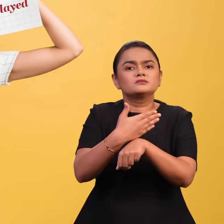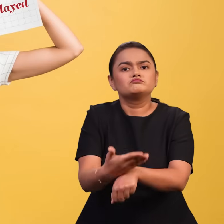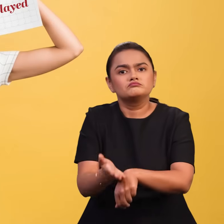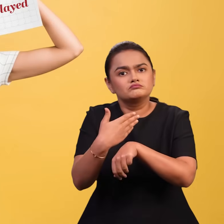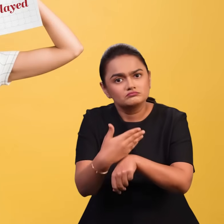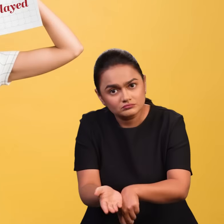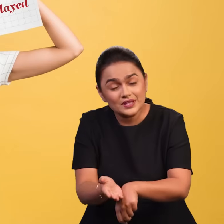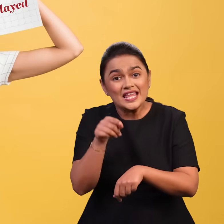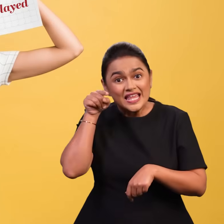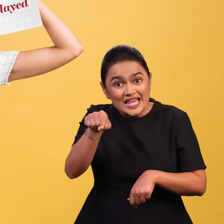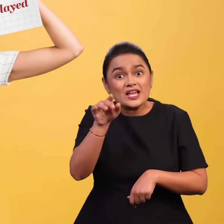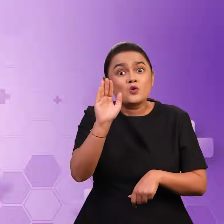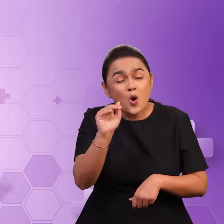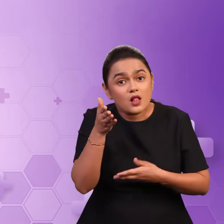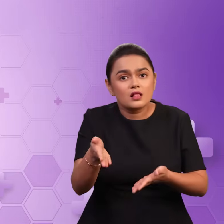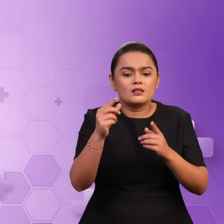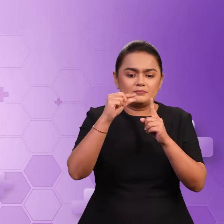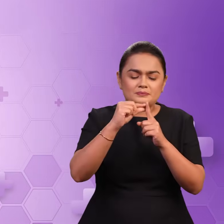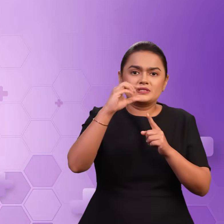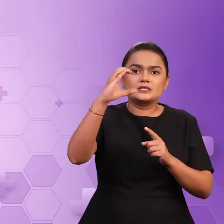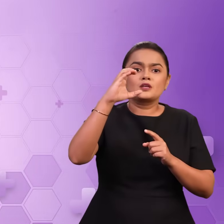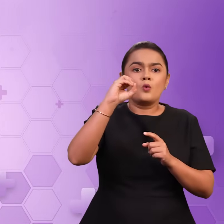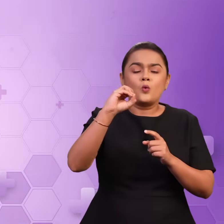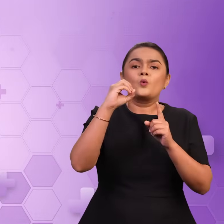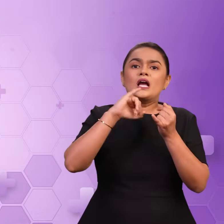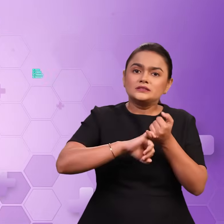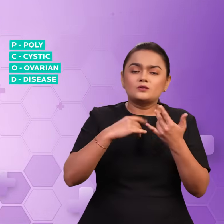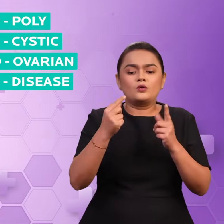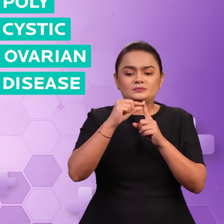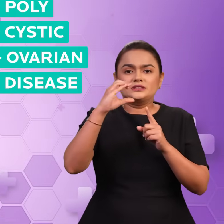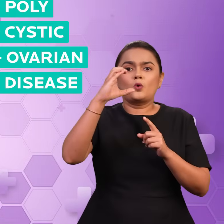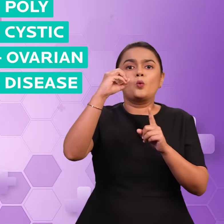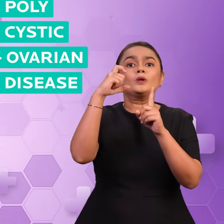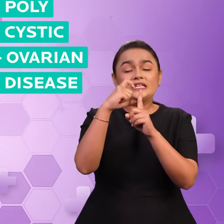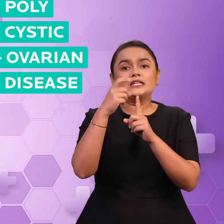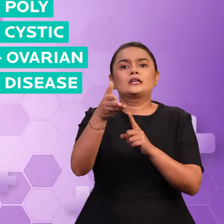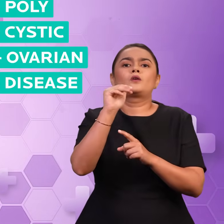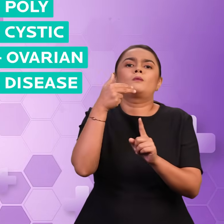Is this called Polycystic ovarian syndrome or Polycystic ovarian disease.